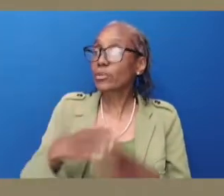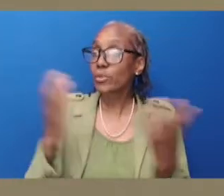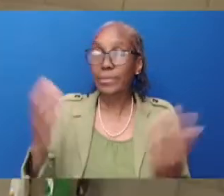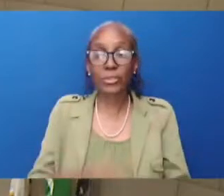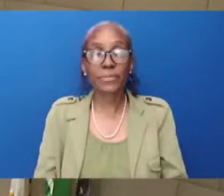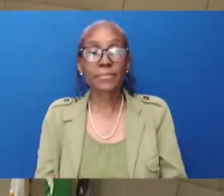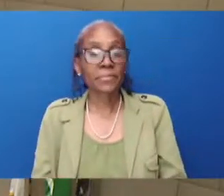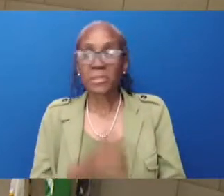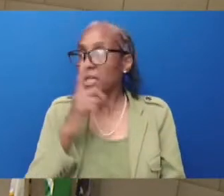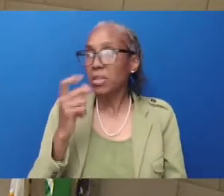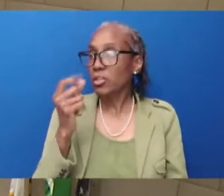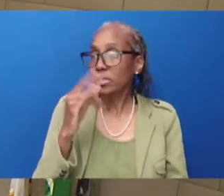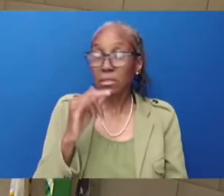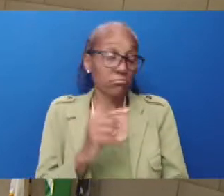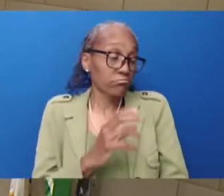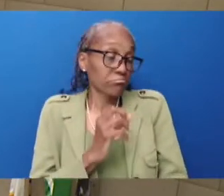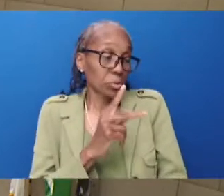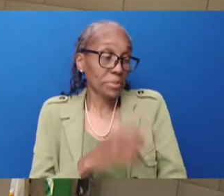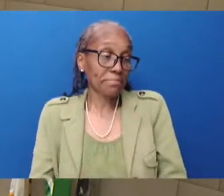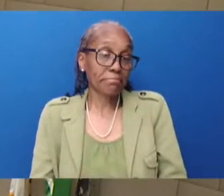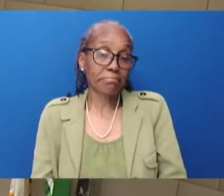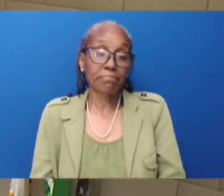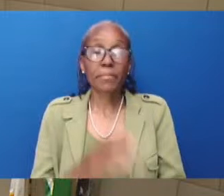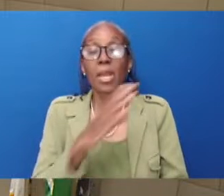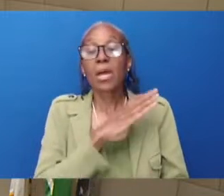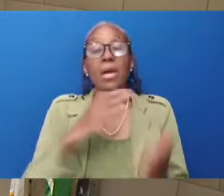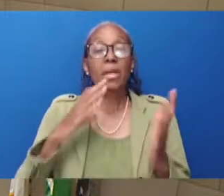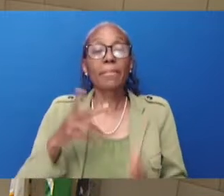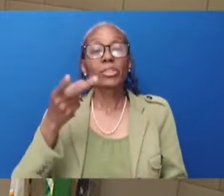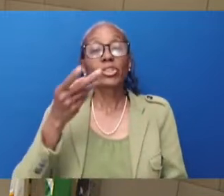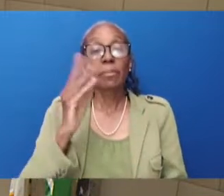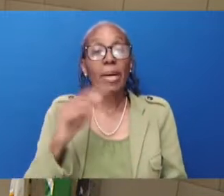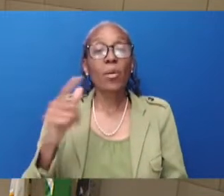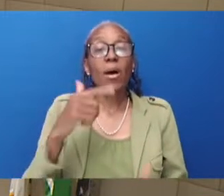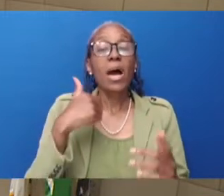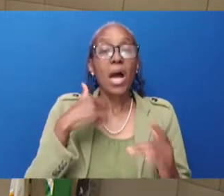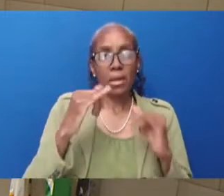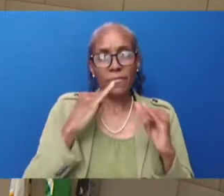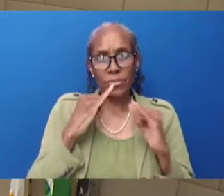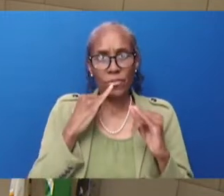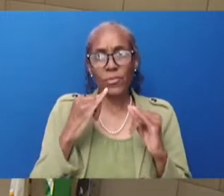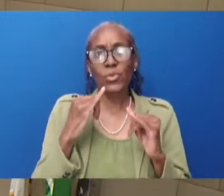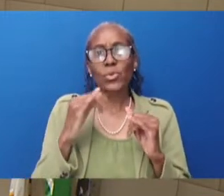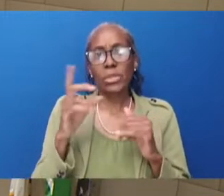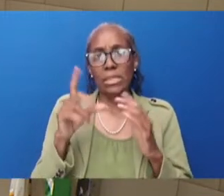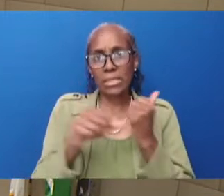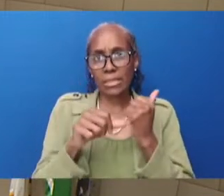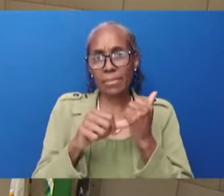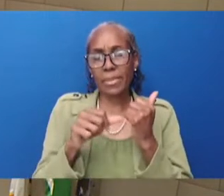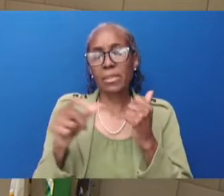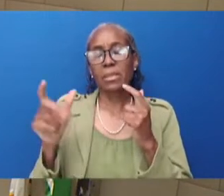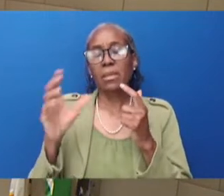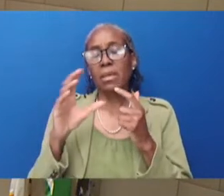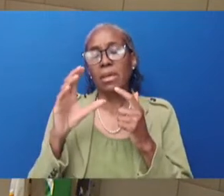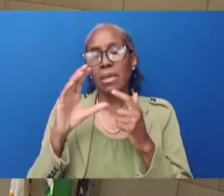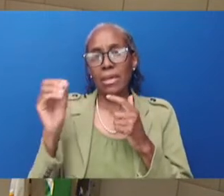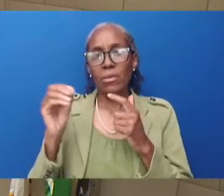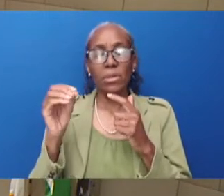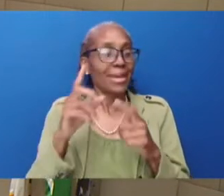ON THE BOARD? THE MEDIC BOARD? THANK YOU SO MUCH. I DIDN'T UNDERSTAND IT.